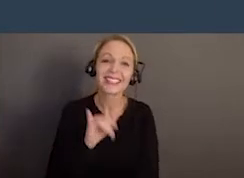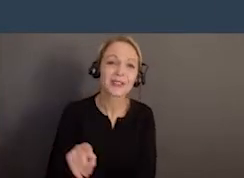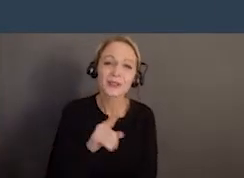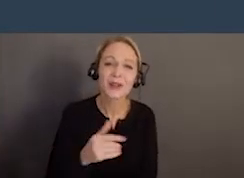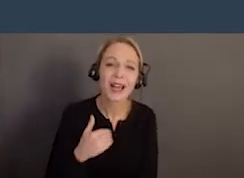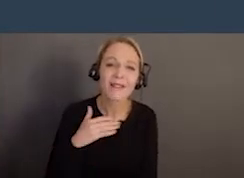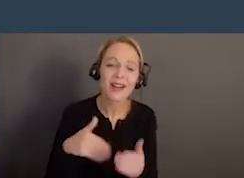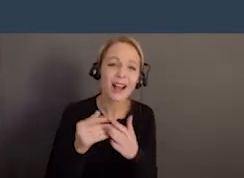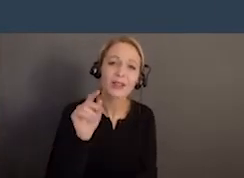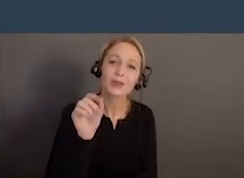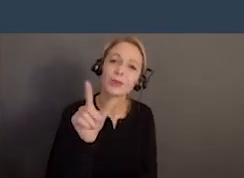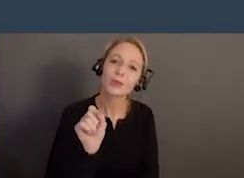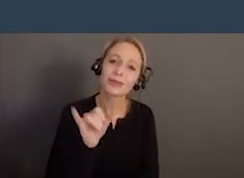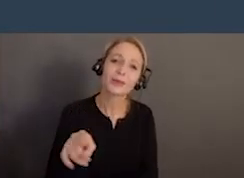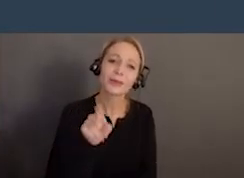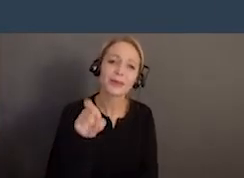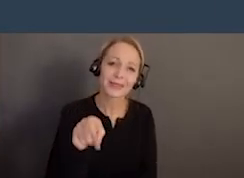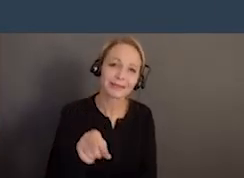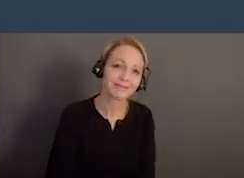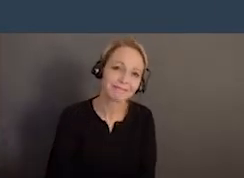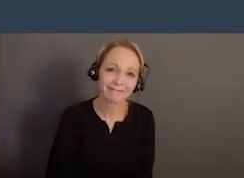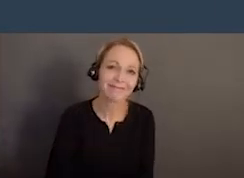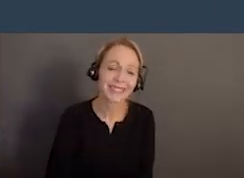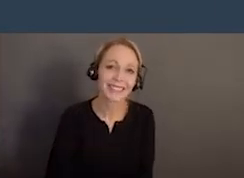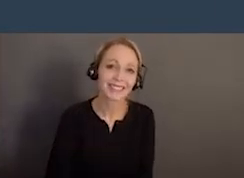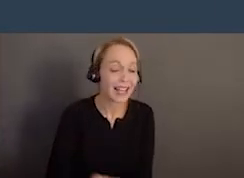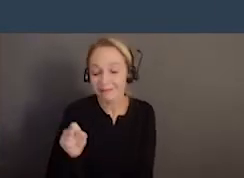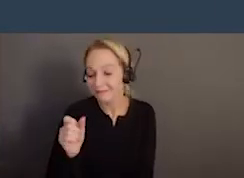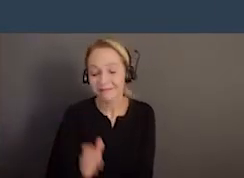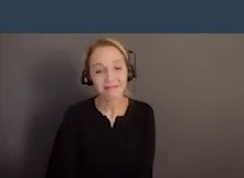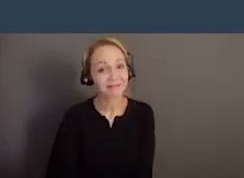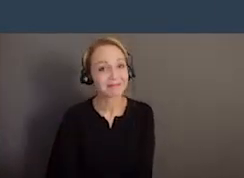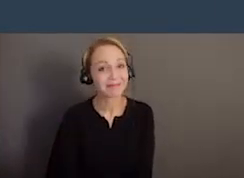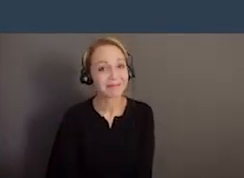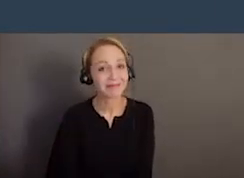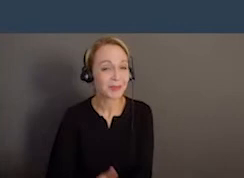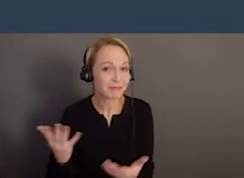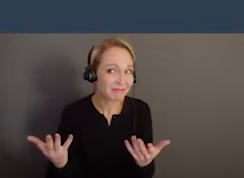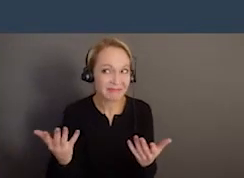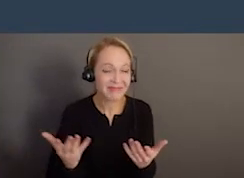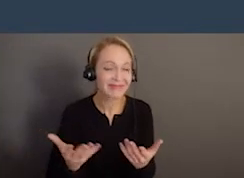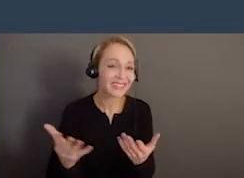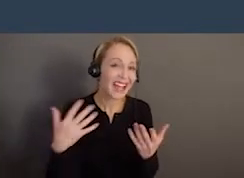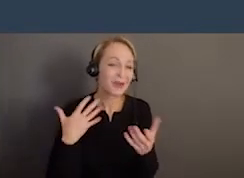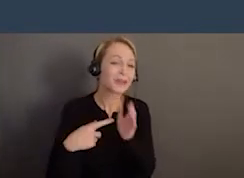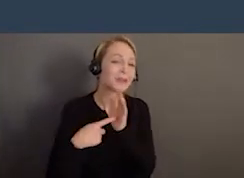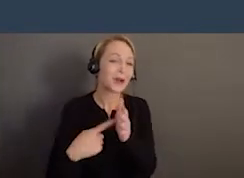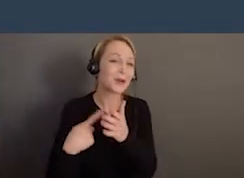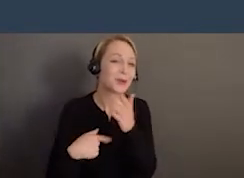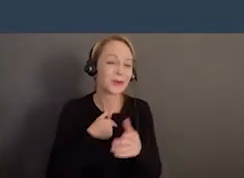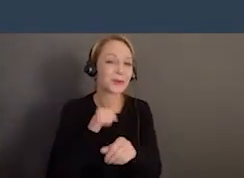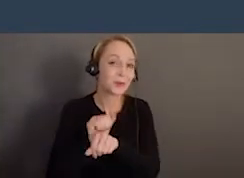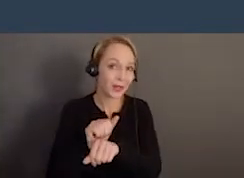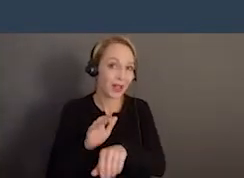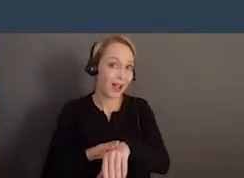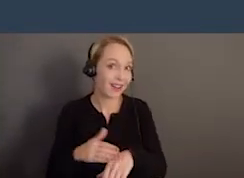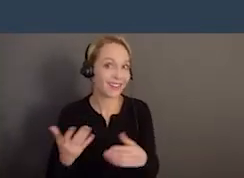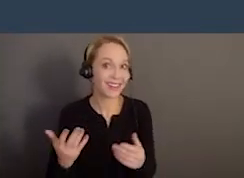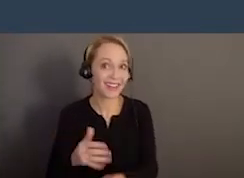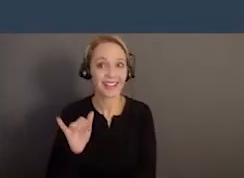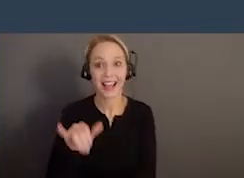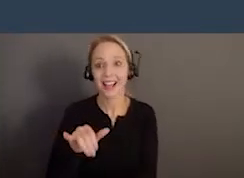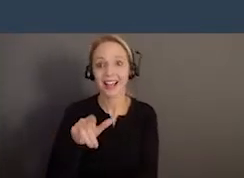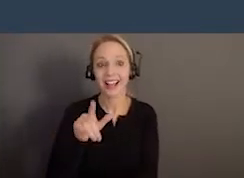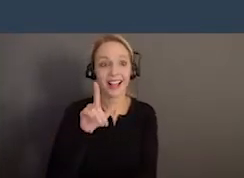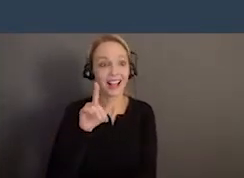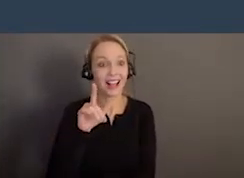AND YEAH, SO WITH THAT I WANT TO SHOW WHAT WE HAVE BEEN